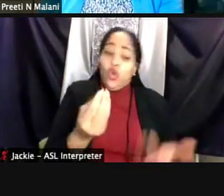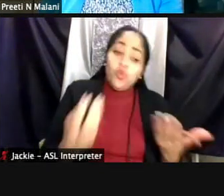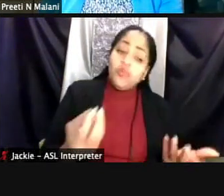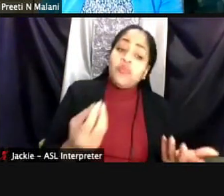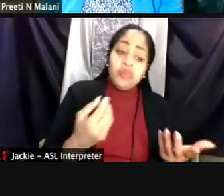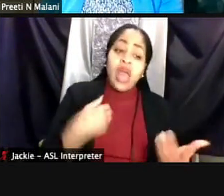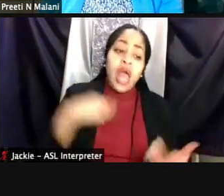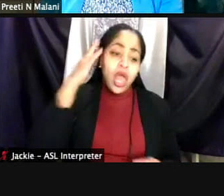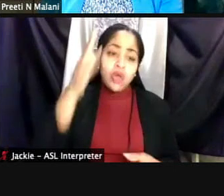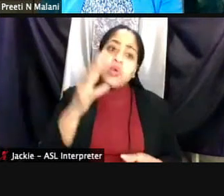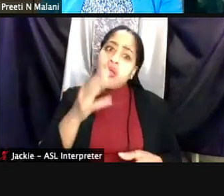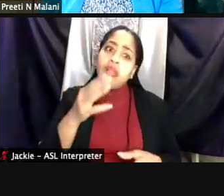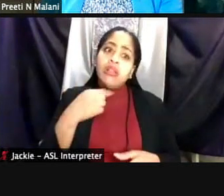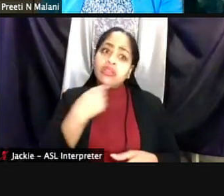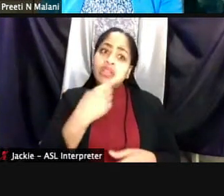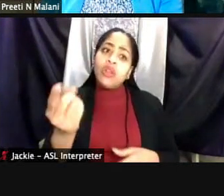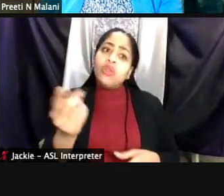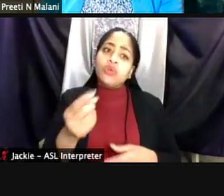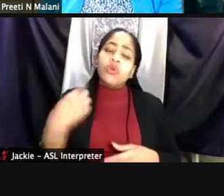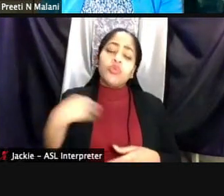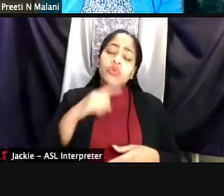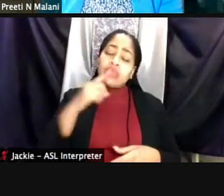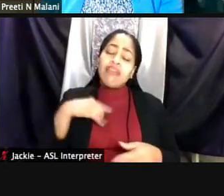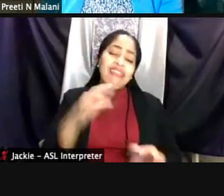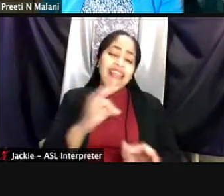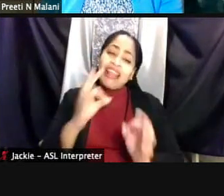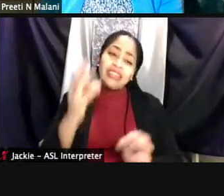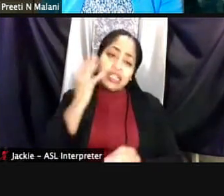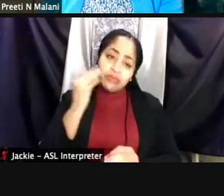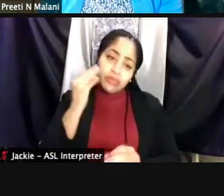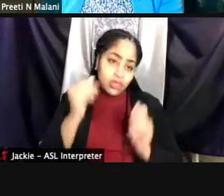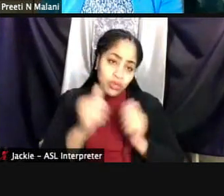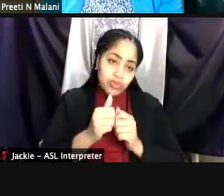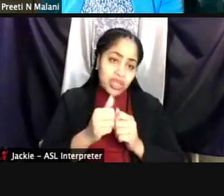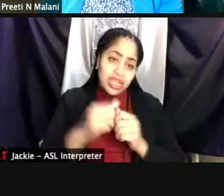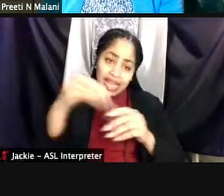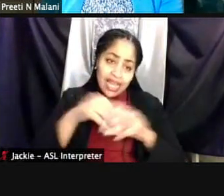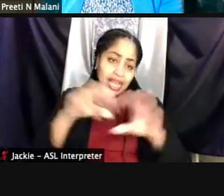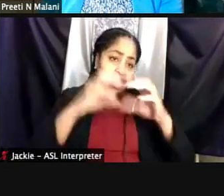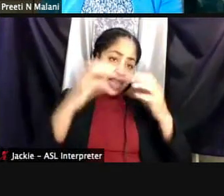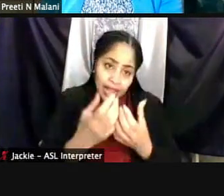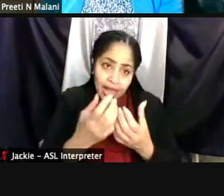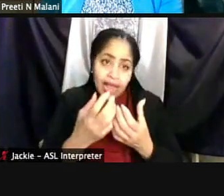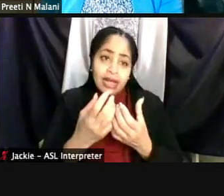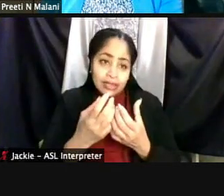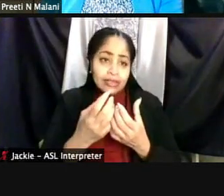And I will reiterate that we've really had excellent experiences with the in-person classes